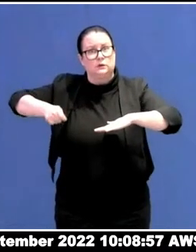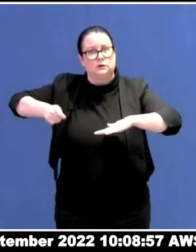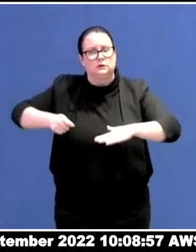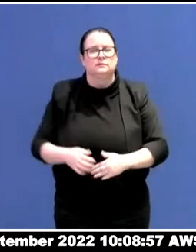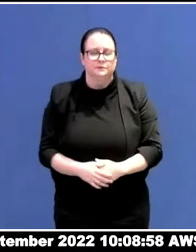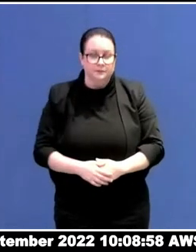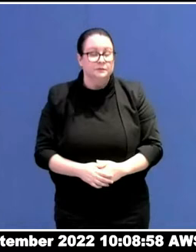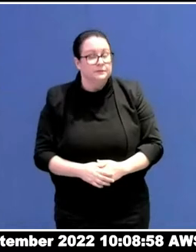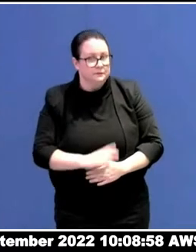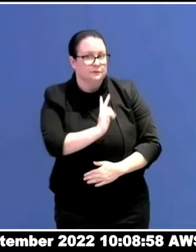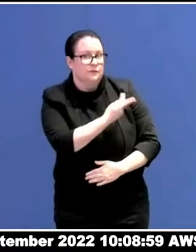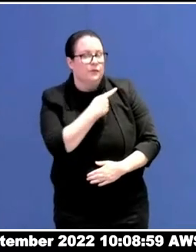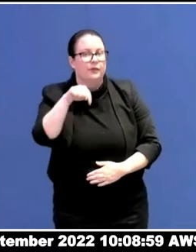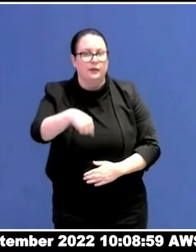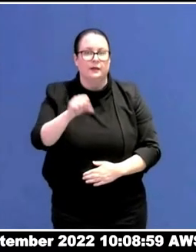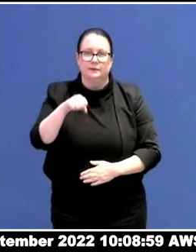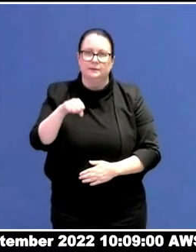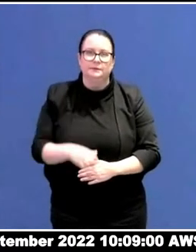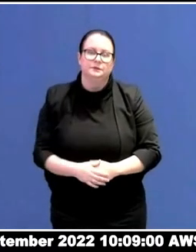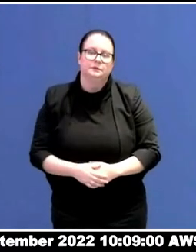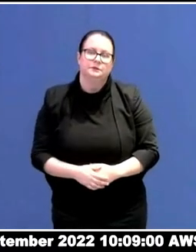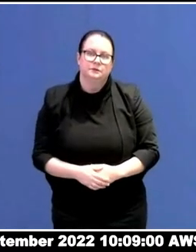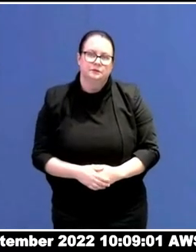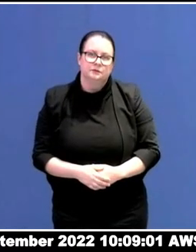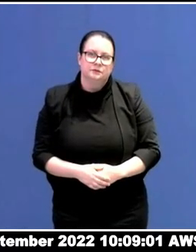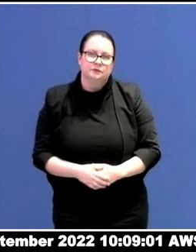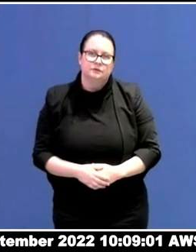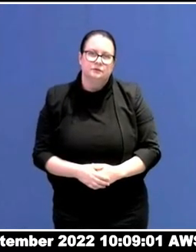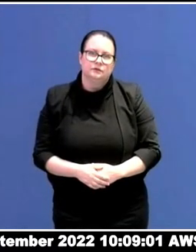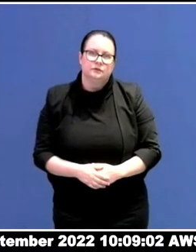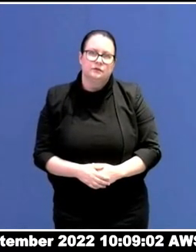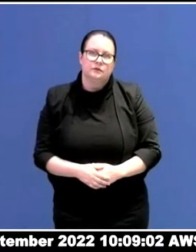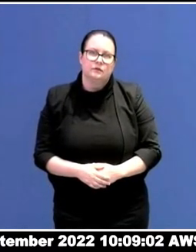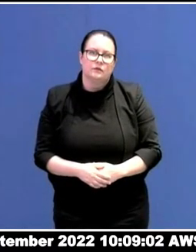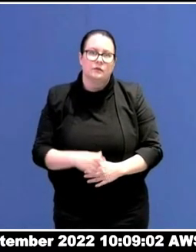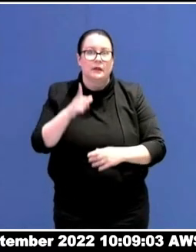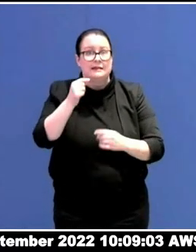Yes, we were. CHAIR: Was he represented by a lawyer at that time?